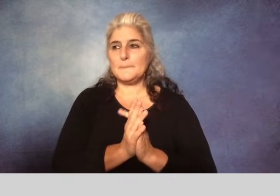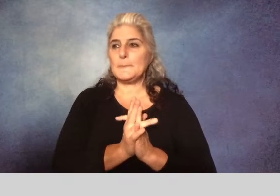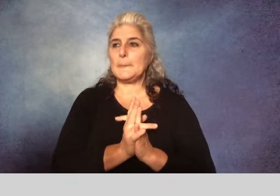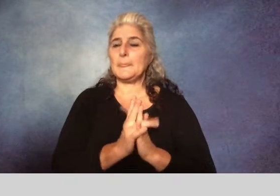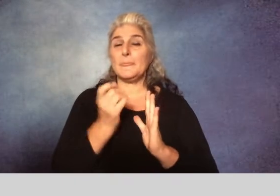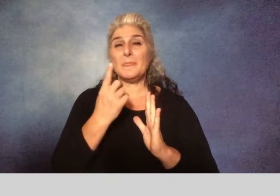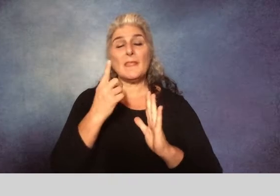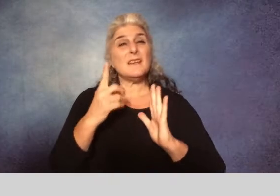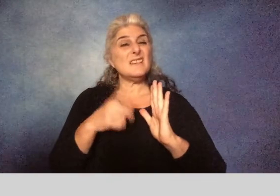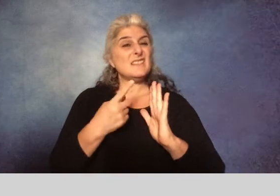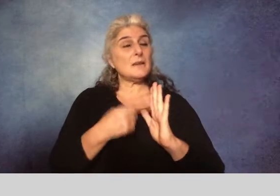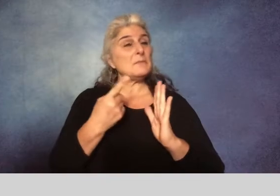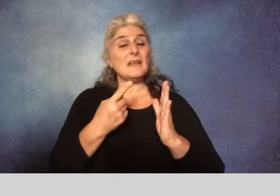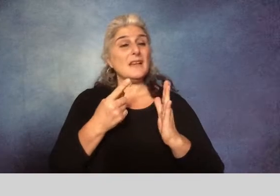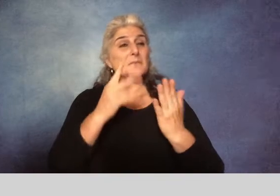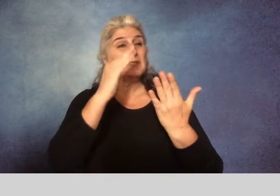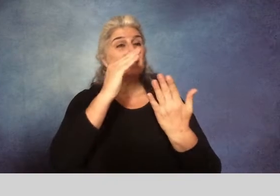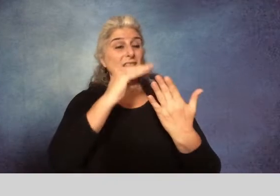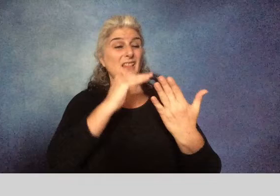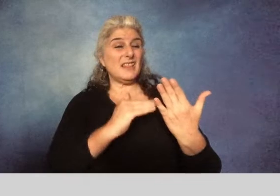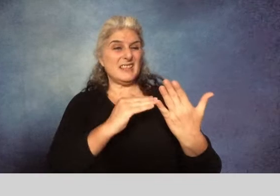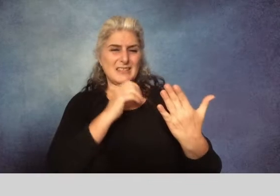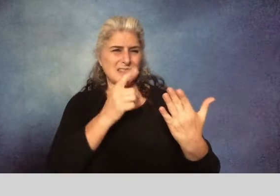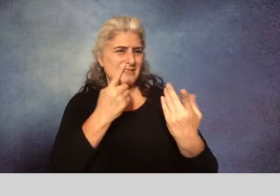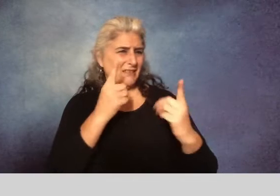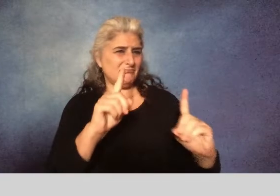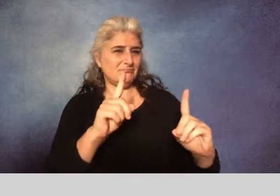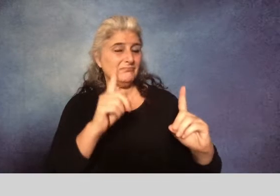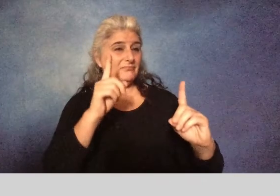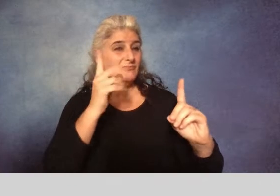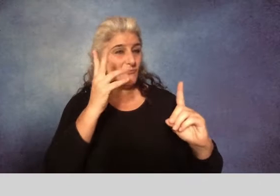However, it's clear that something is lost when tracks are valued over albums.